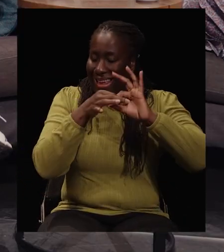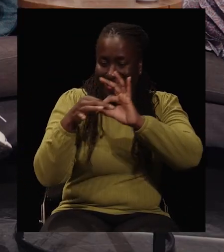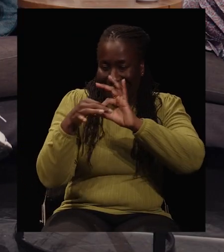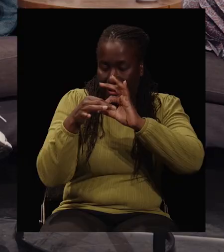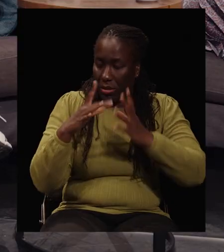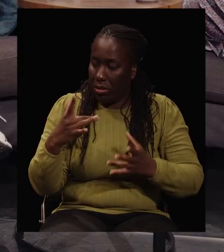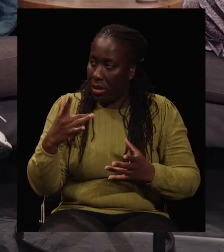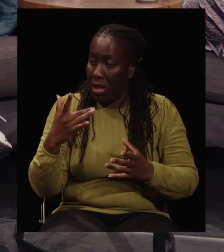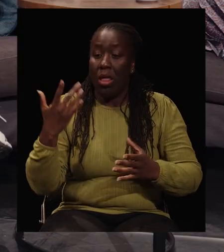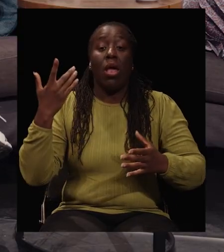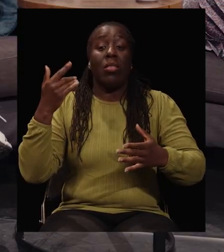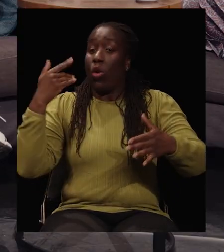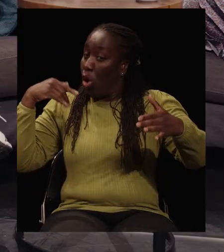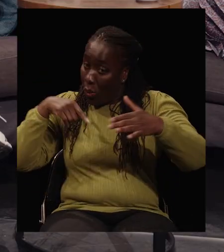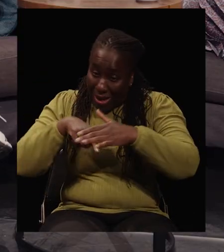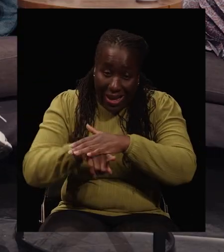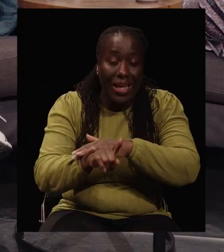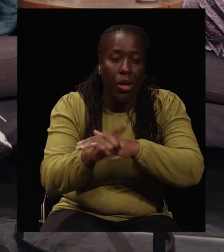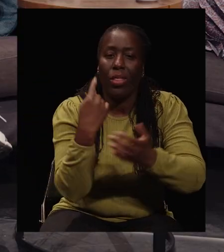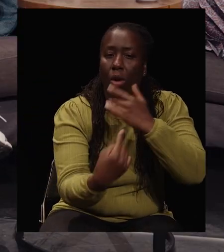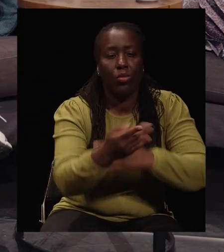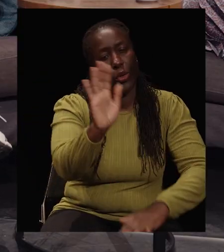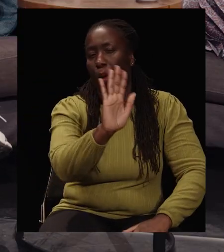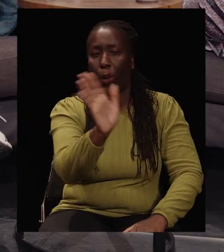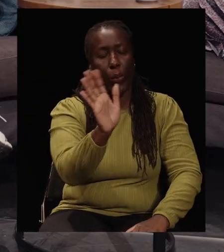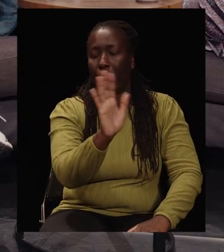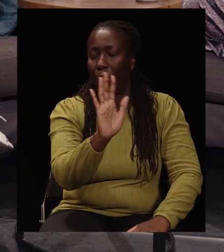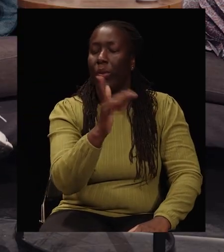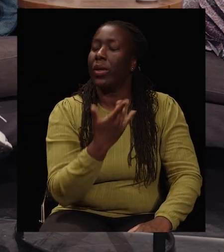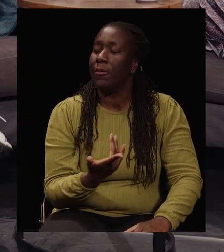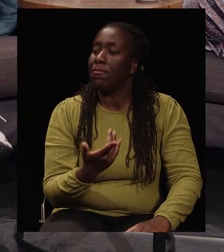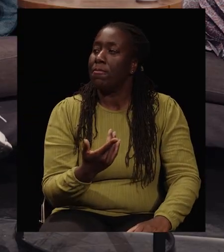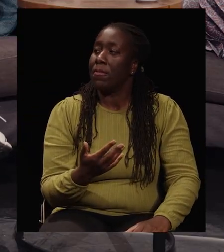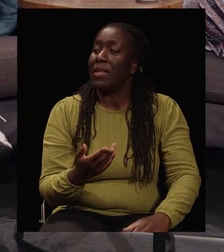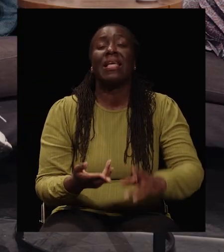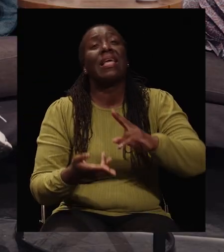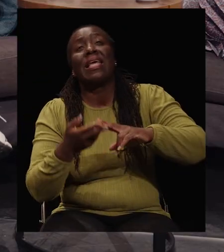they're not actually going in alone. And sometimes that is the case I think if you come from a marginalised background,